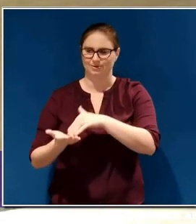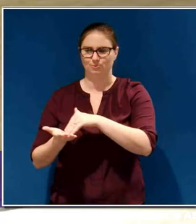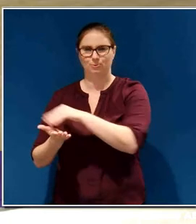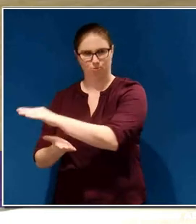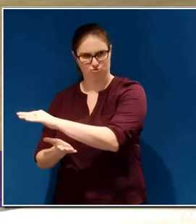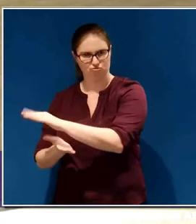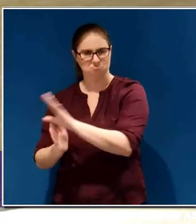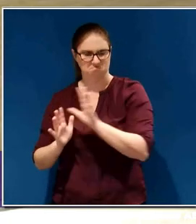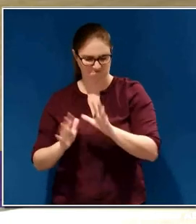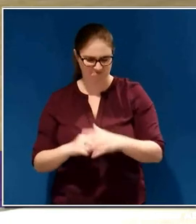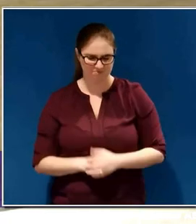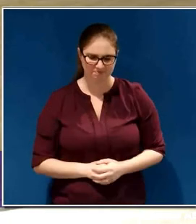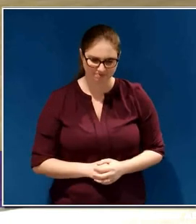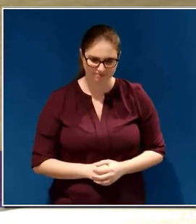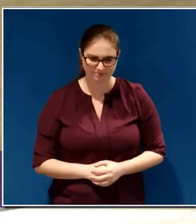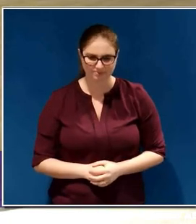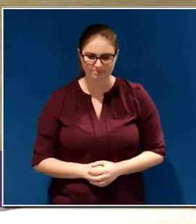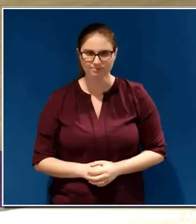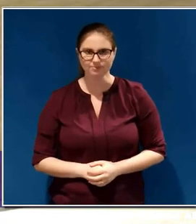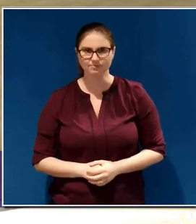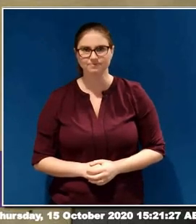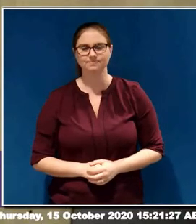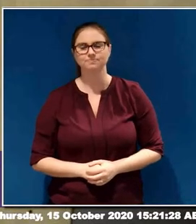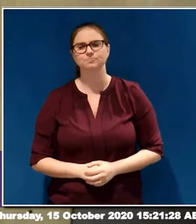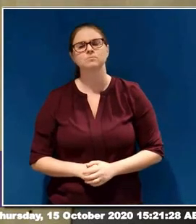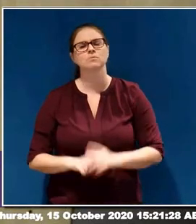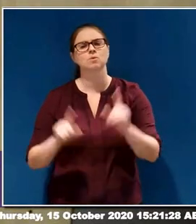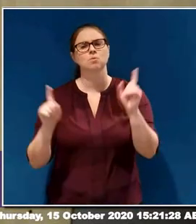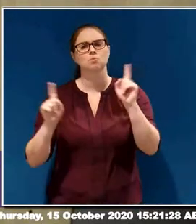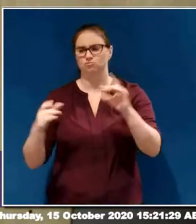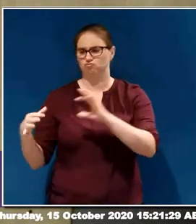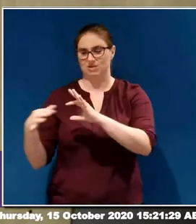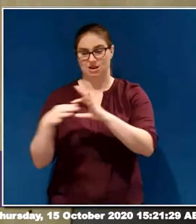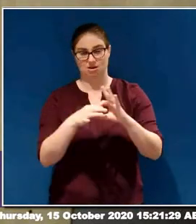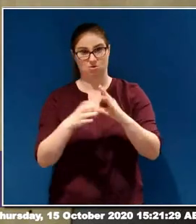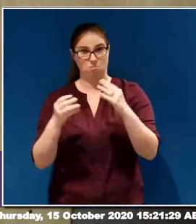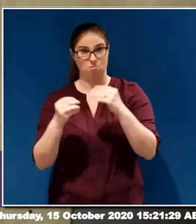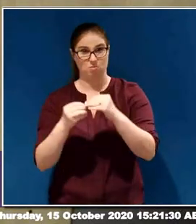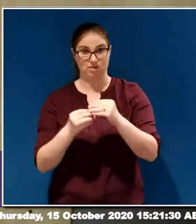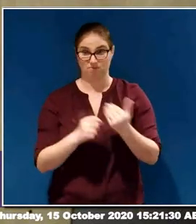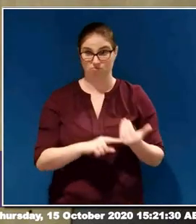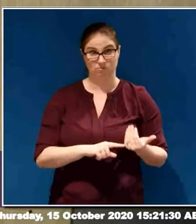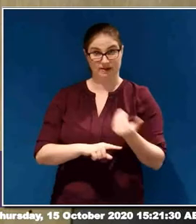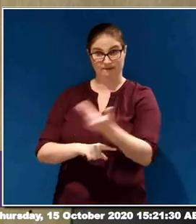of adjustments and exclusion of students with a disability?